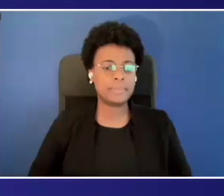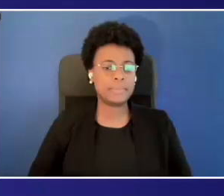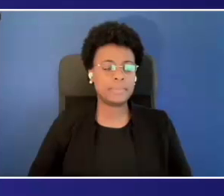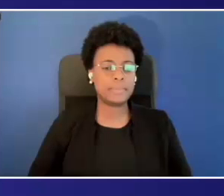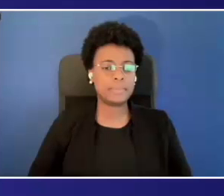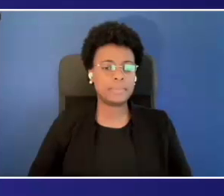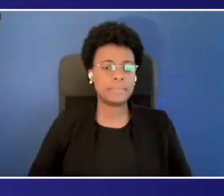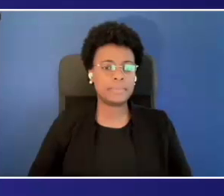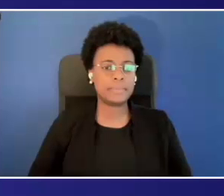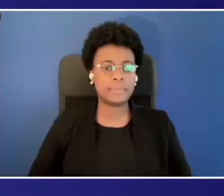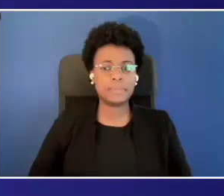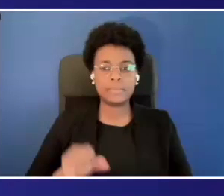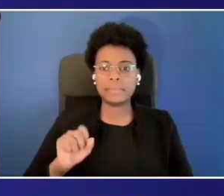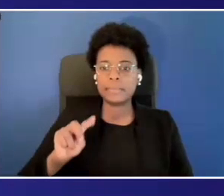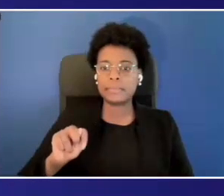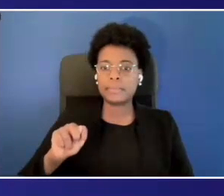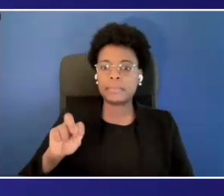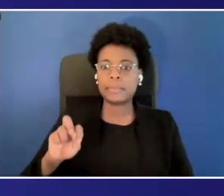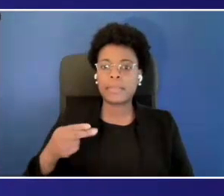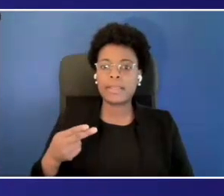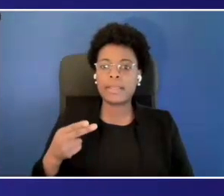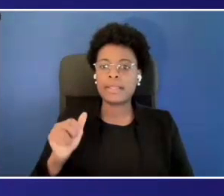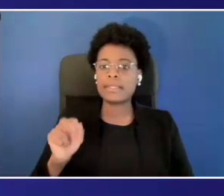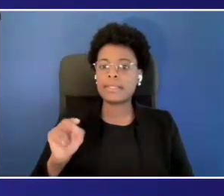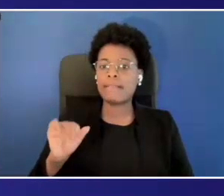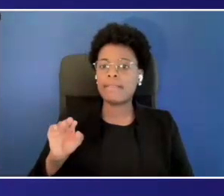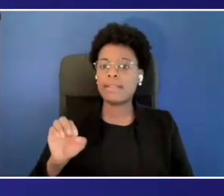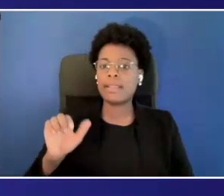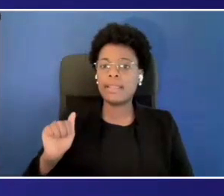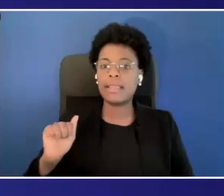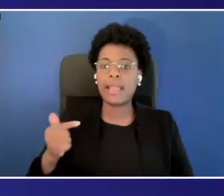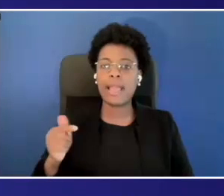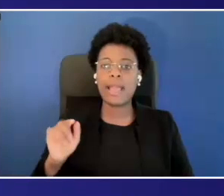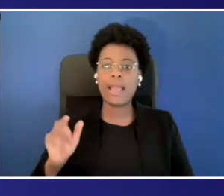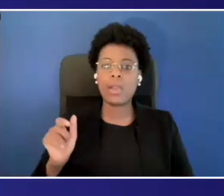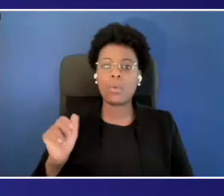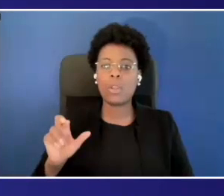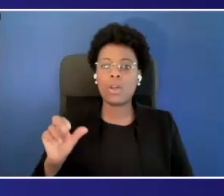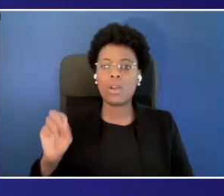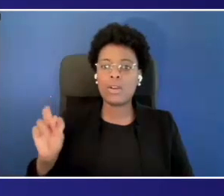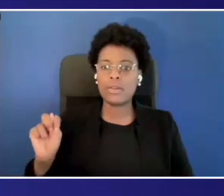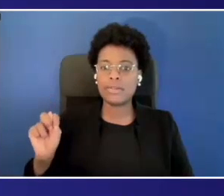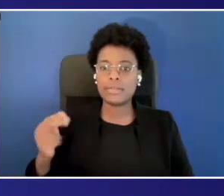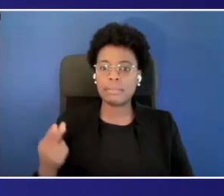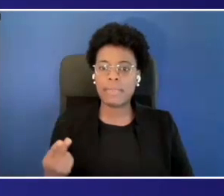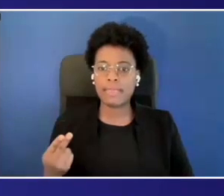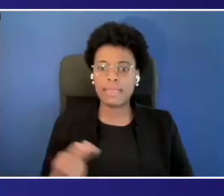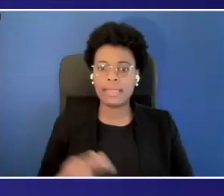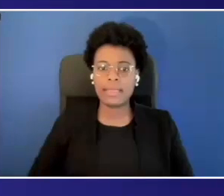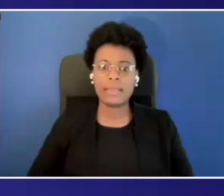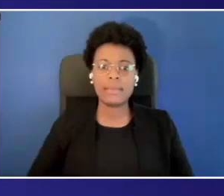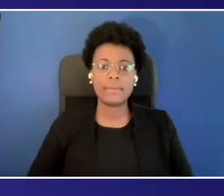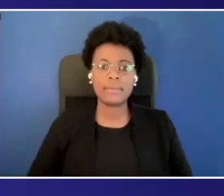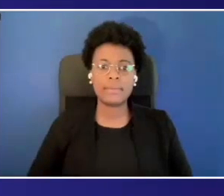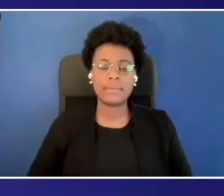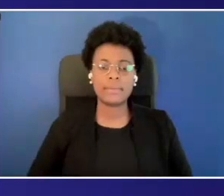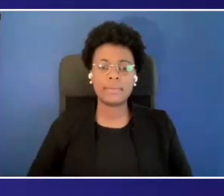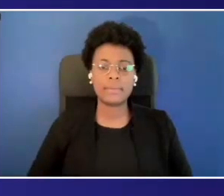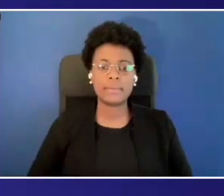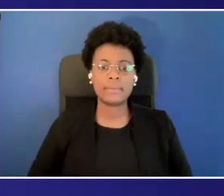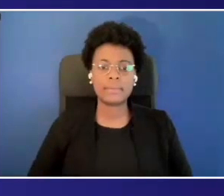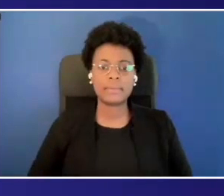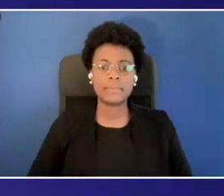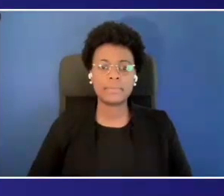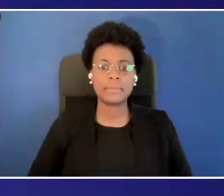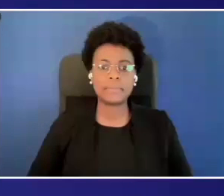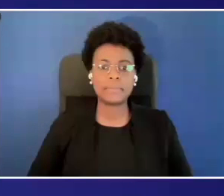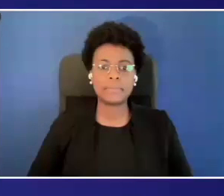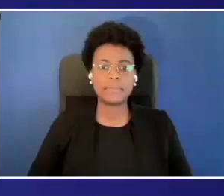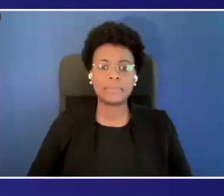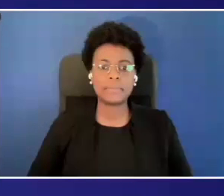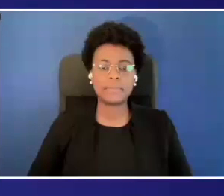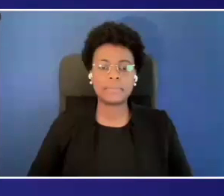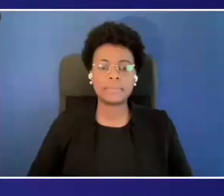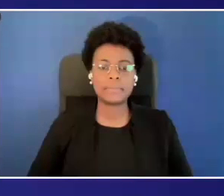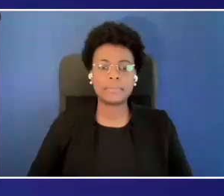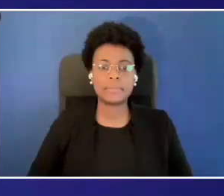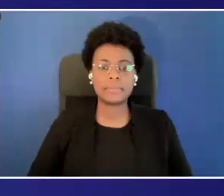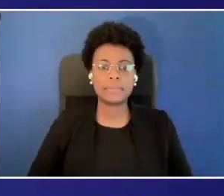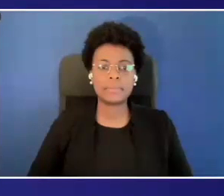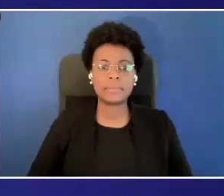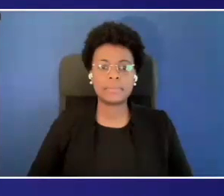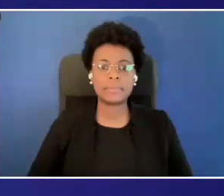Stephanie Aguilar Smith.